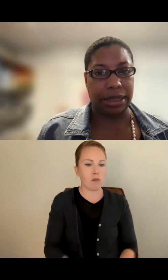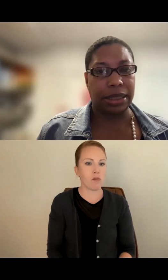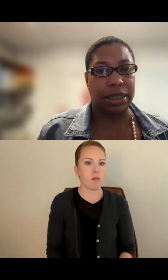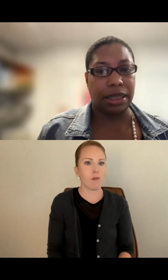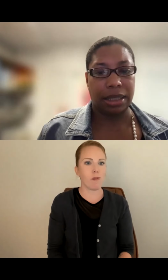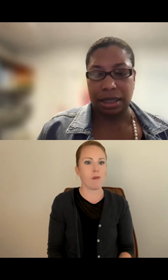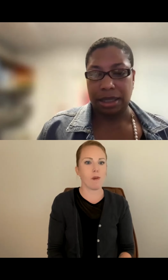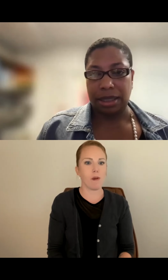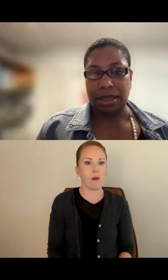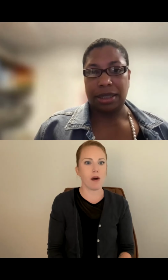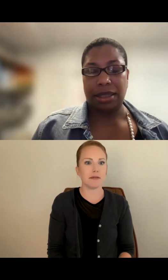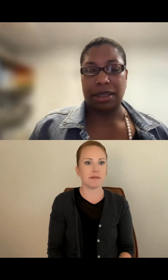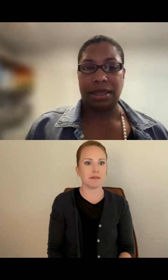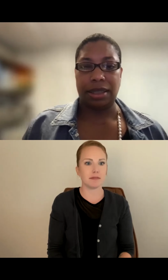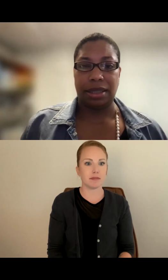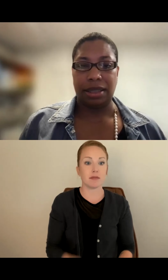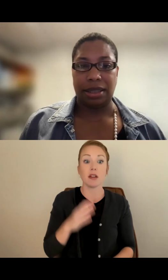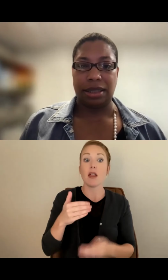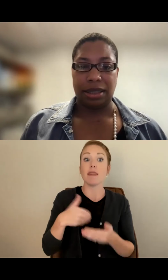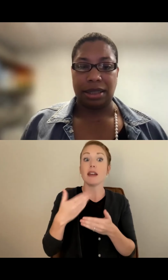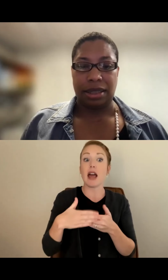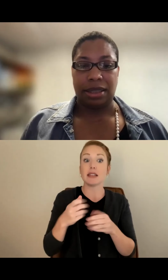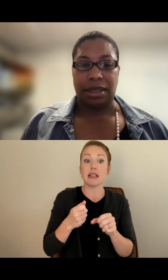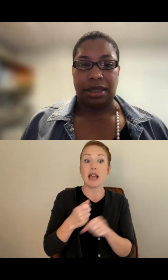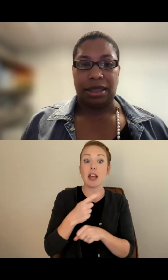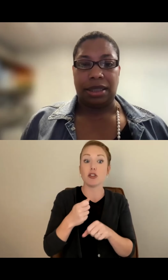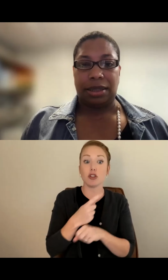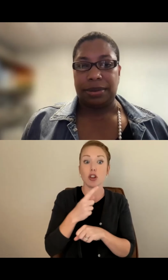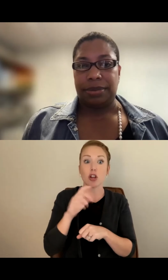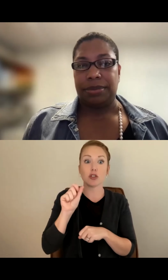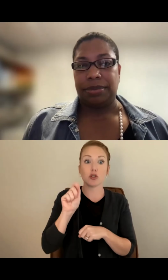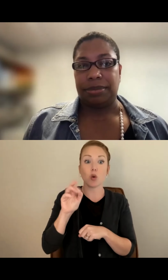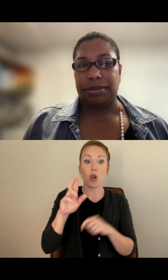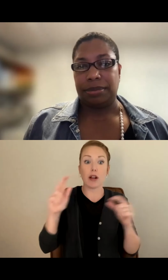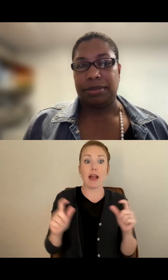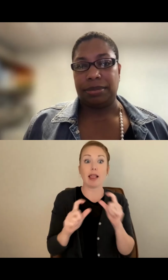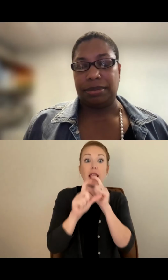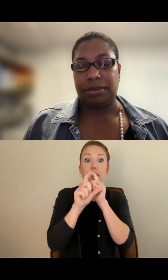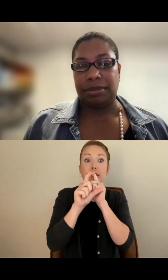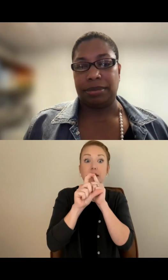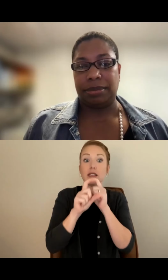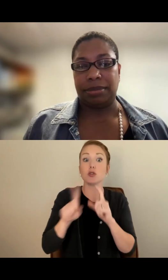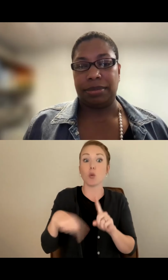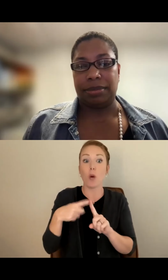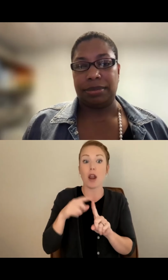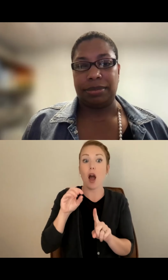Video Clip: "The annular solar eclipse is October 14th, 2023.